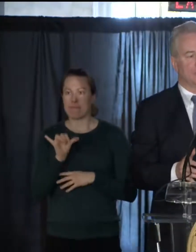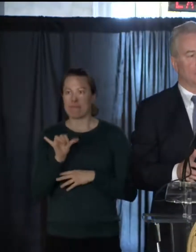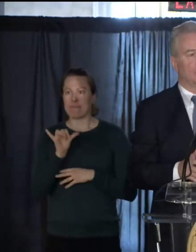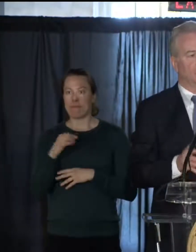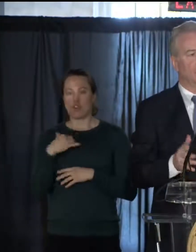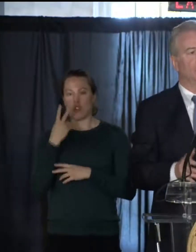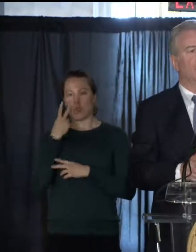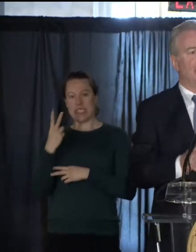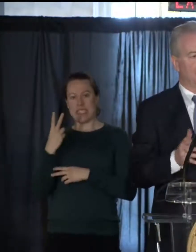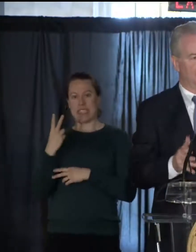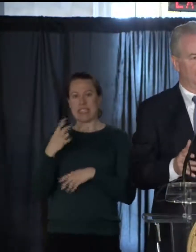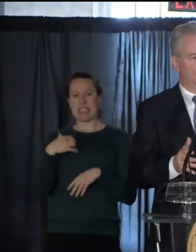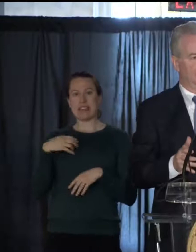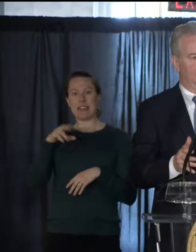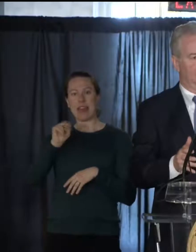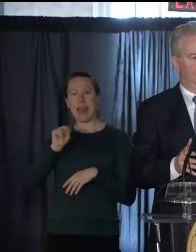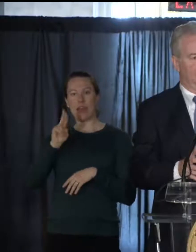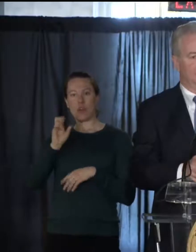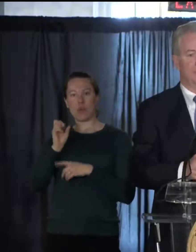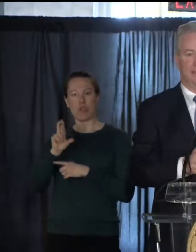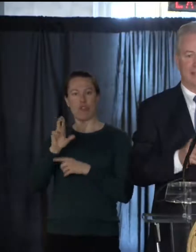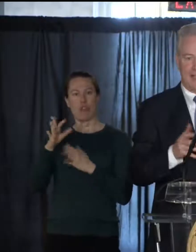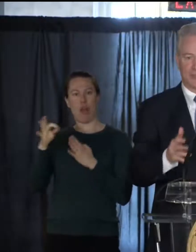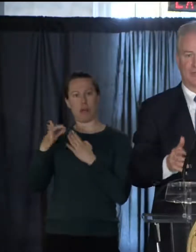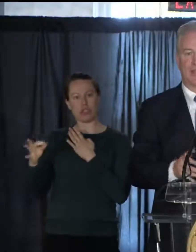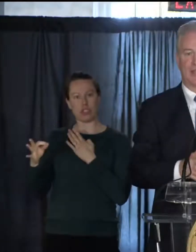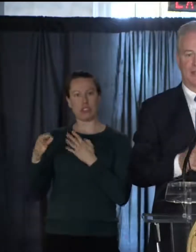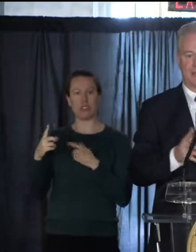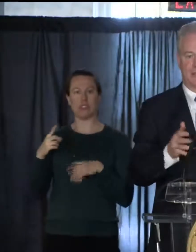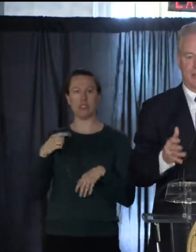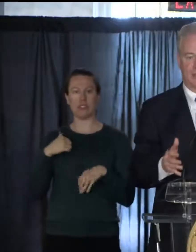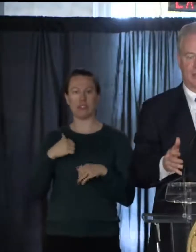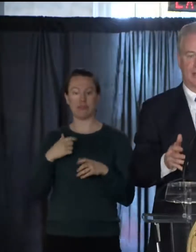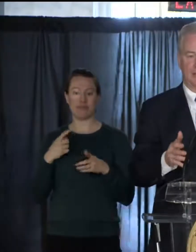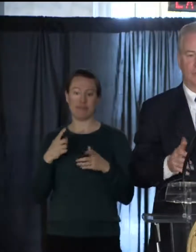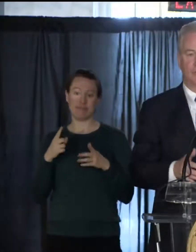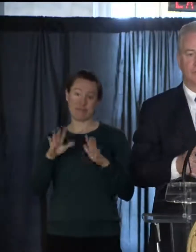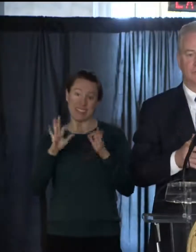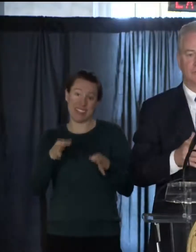SO-CALLED NUCLEAR OPTION BEING EXERCISED YESTERDAY AND THE VOTE